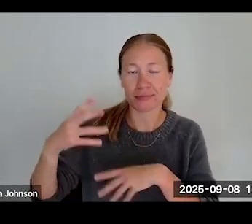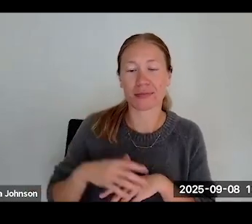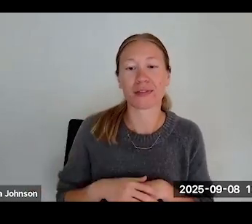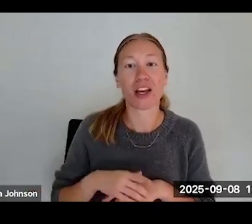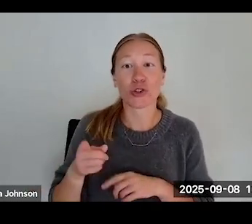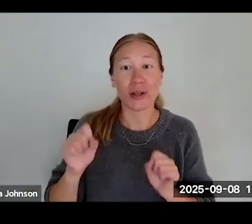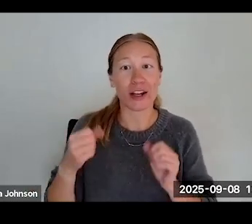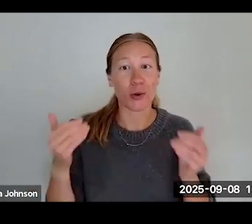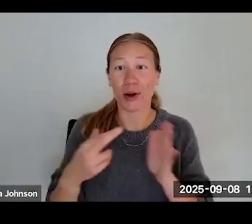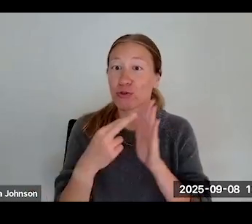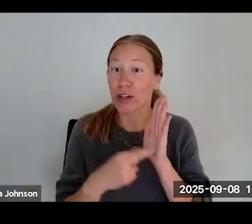for these upcoming sessions.